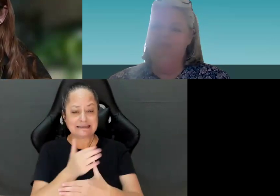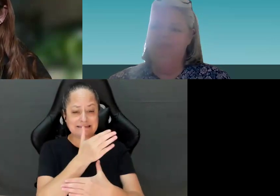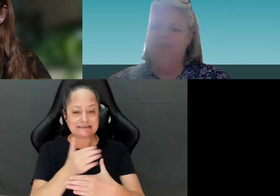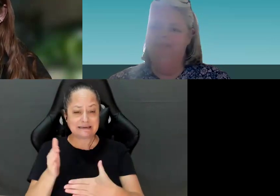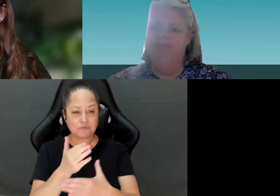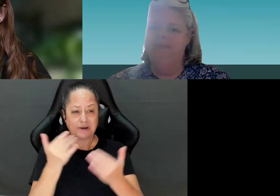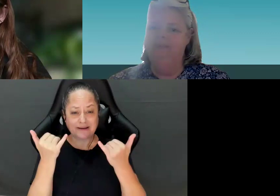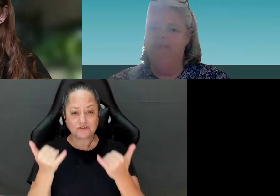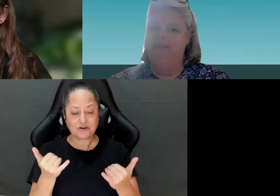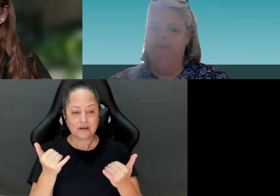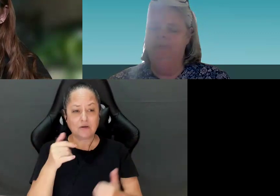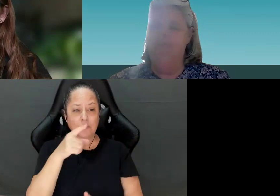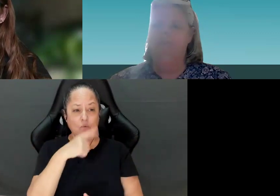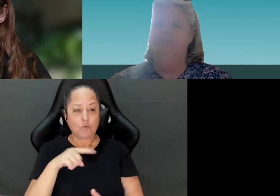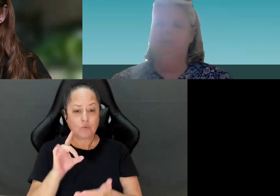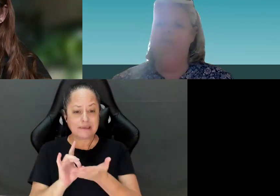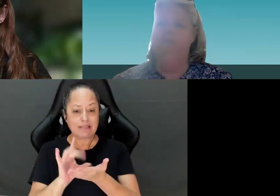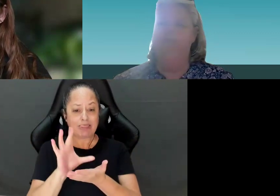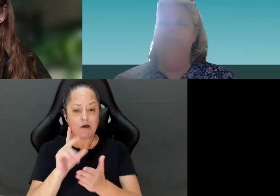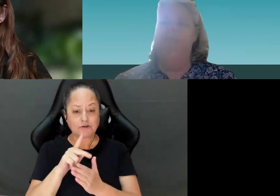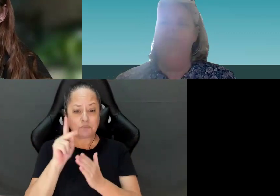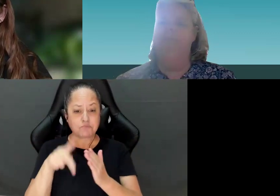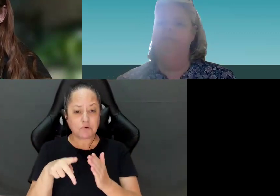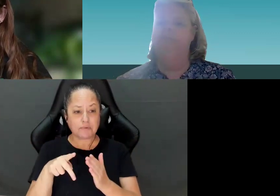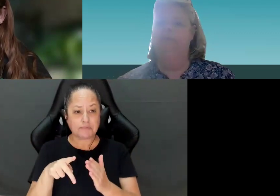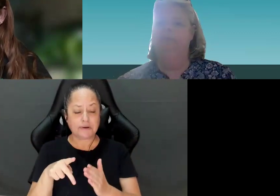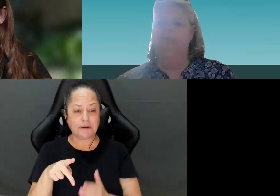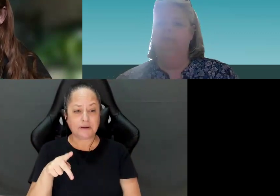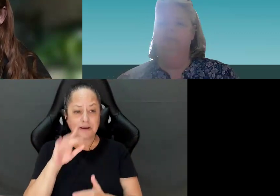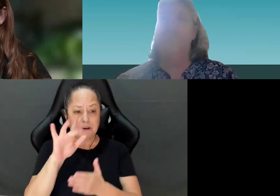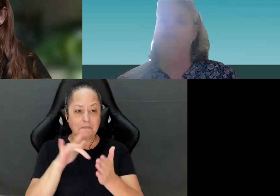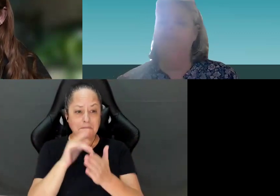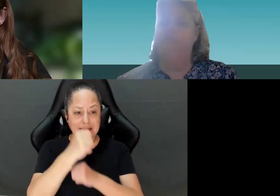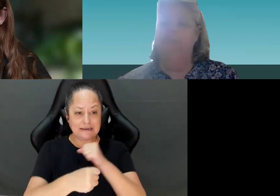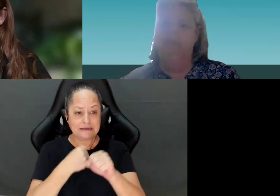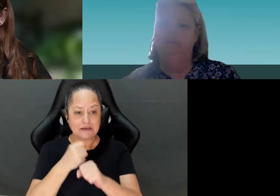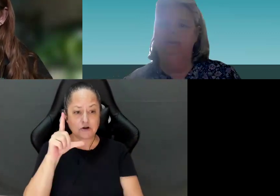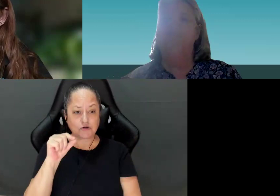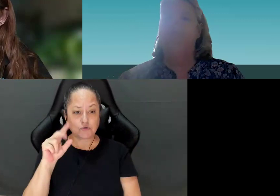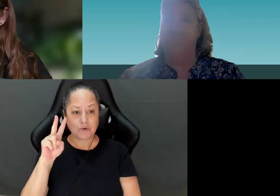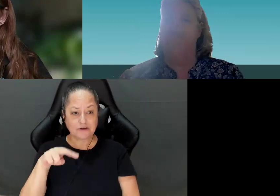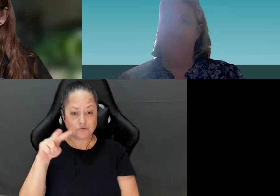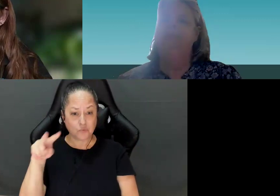We launched these programs in midyear in 2022.